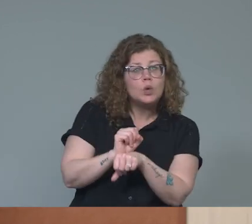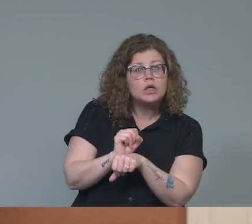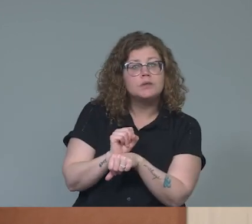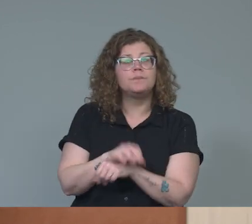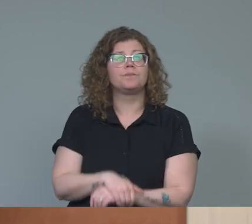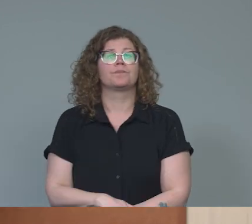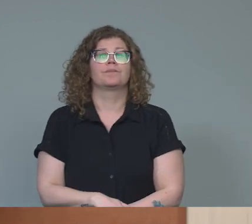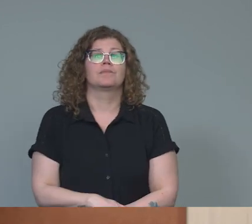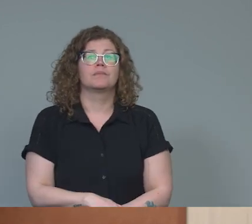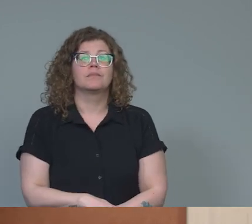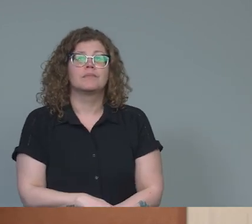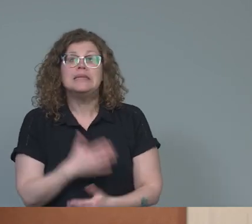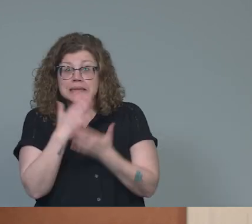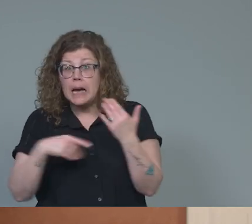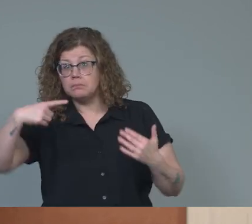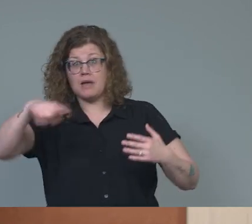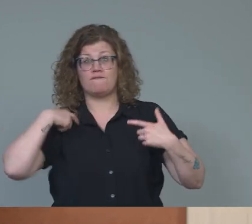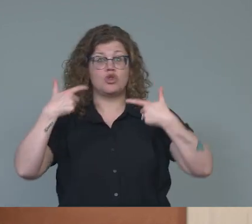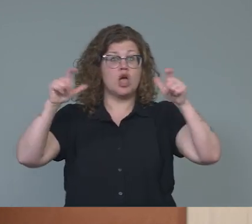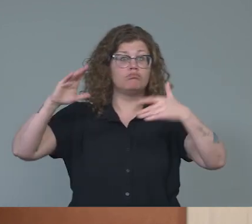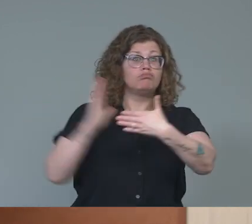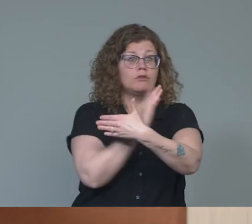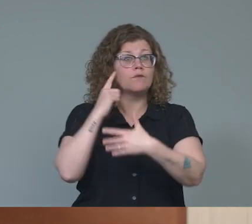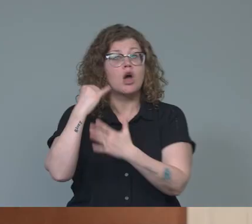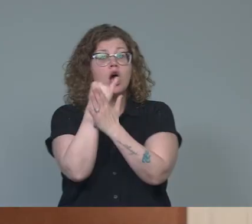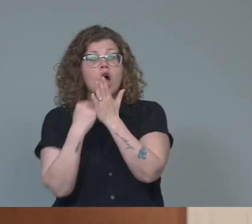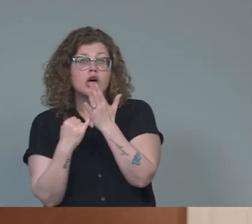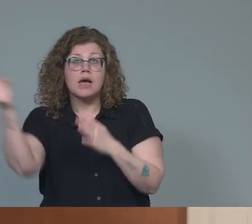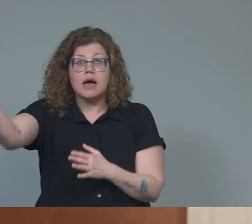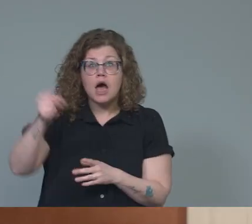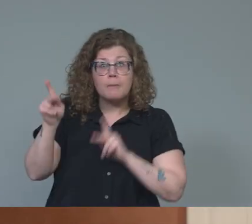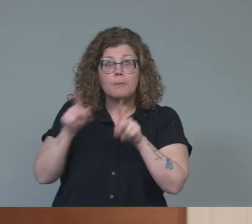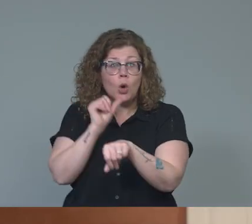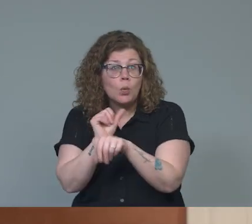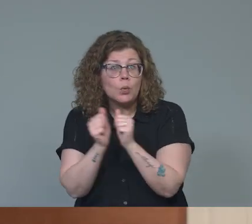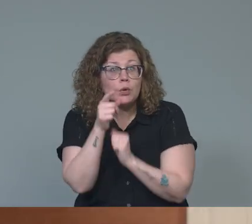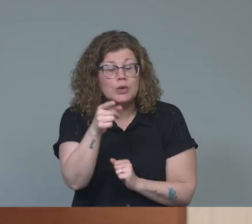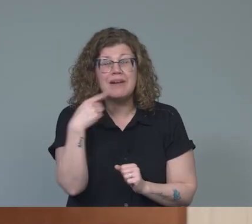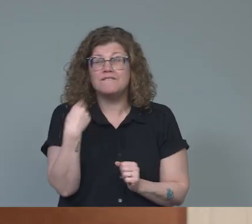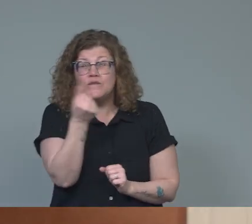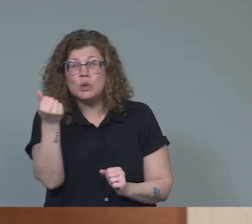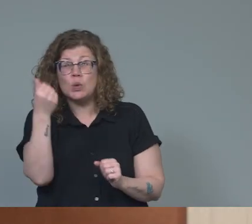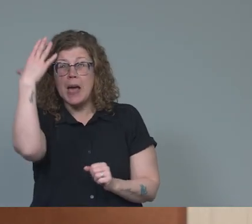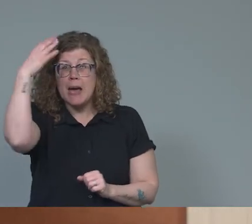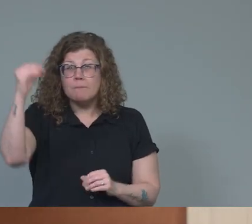who you trust, who you know will support your own creative vision and make it into a beautiful reality